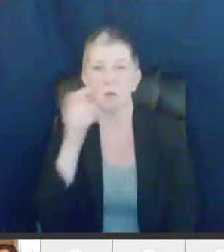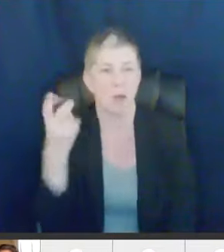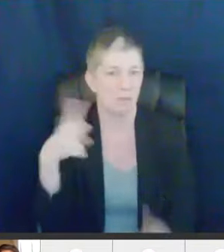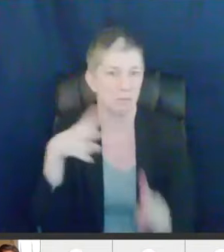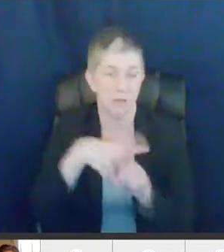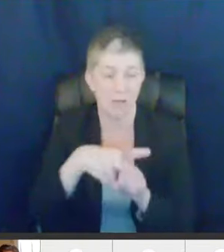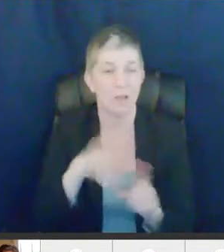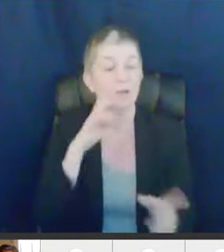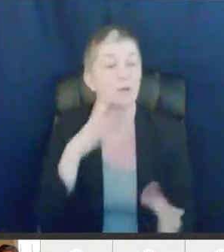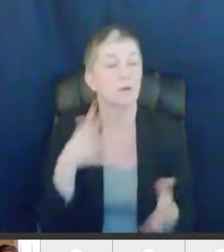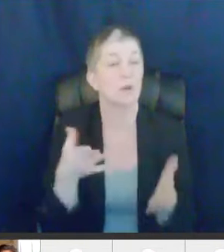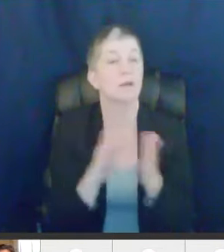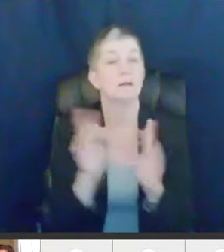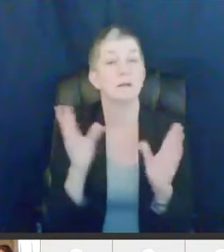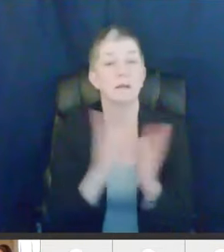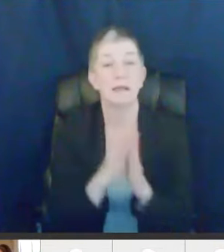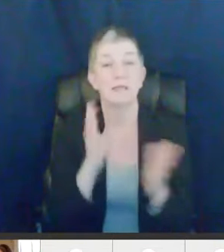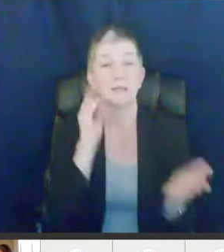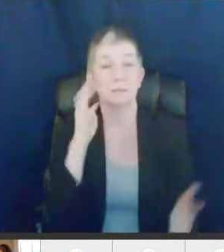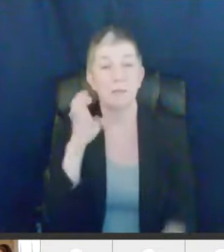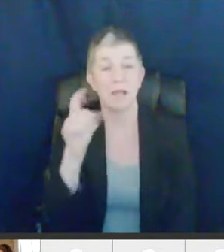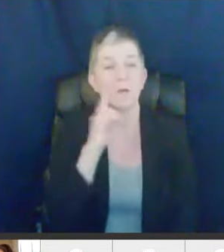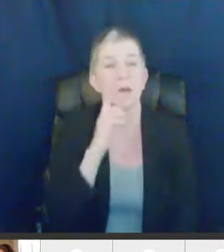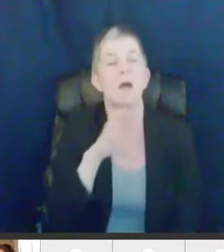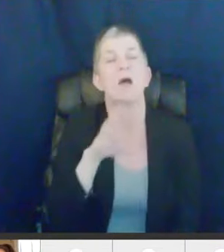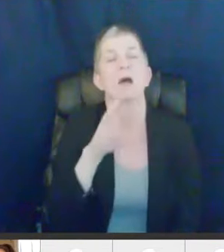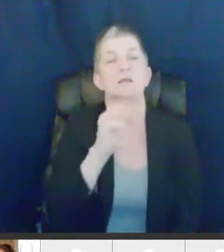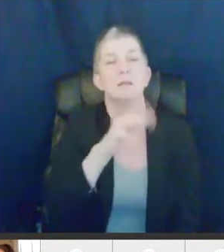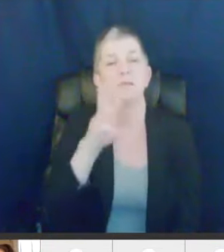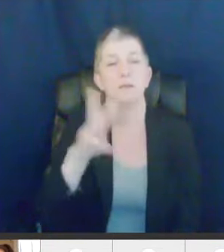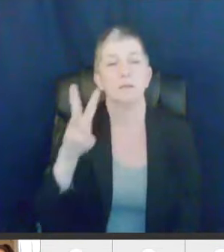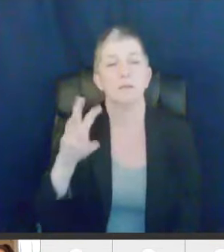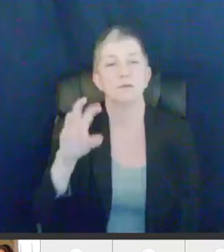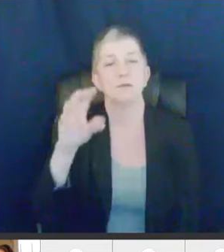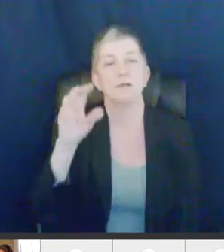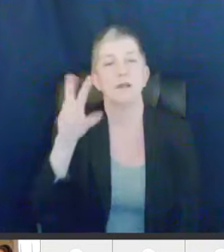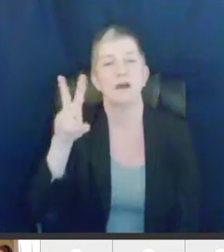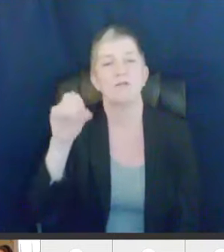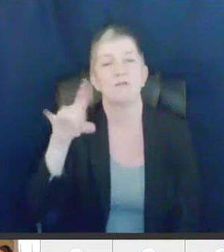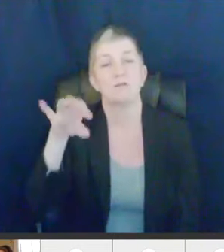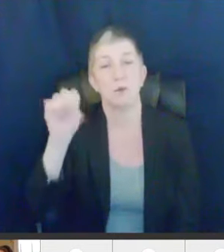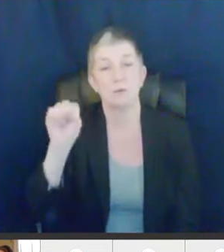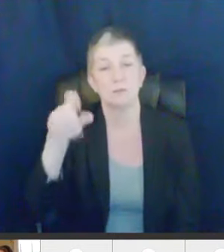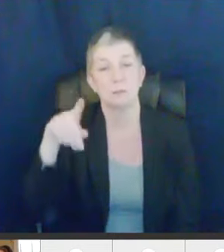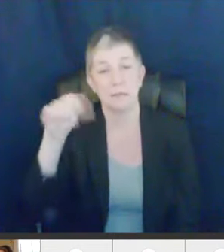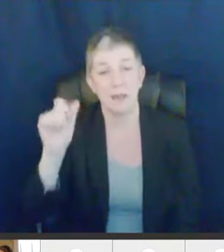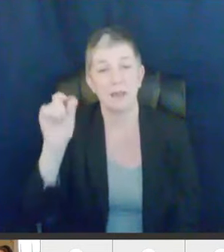ballot at www.votespa.com and for information of the June 2nd